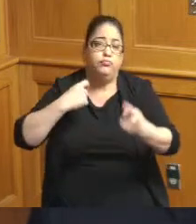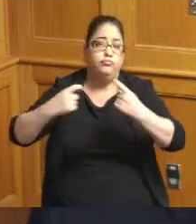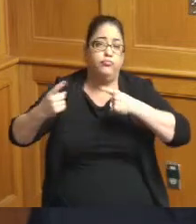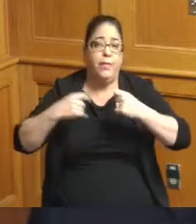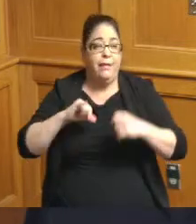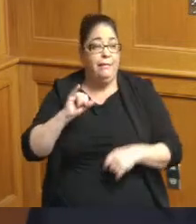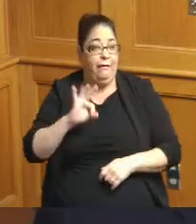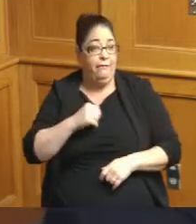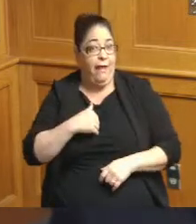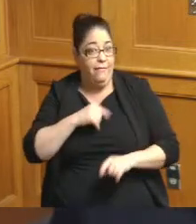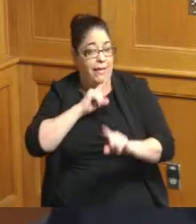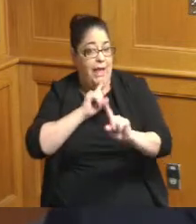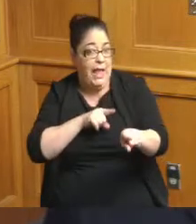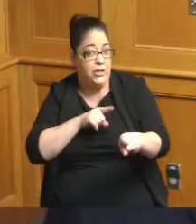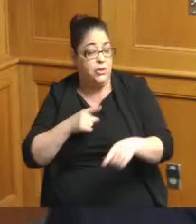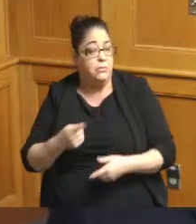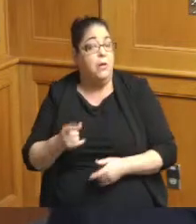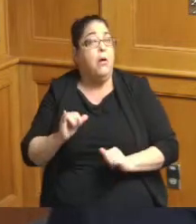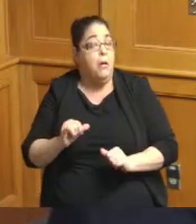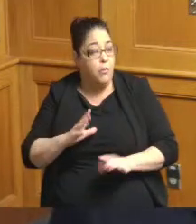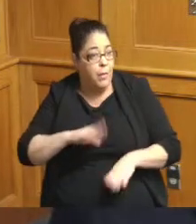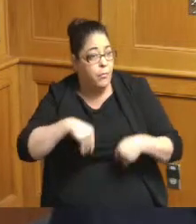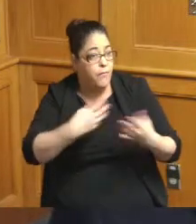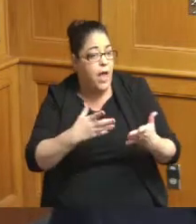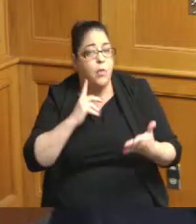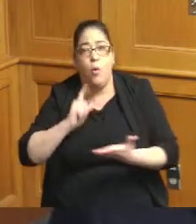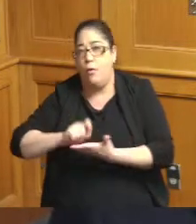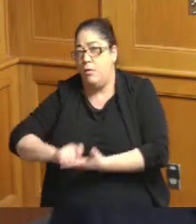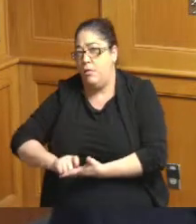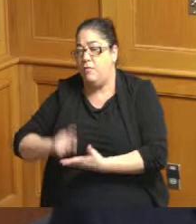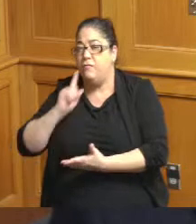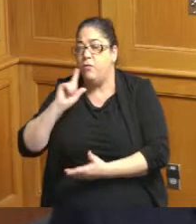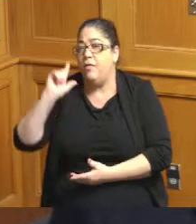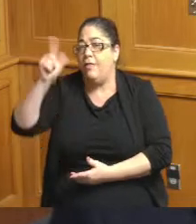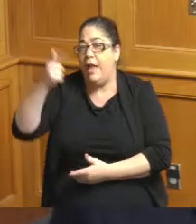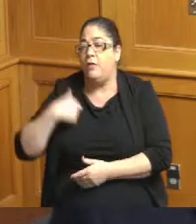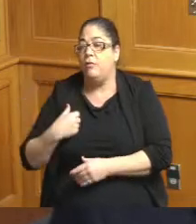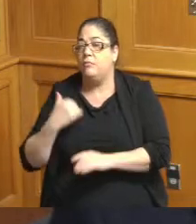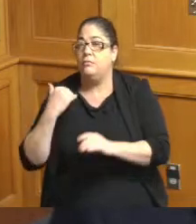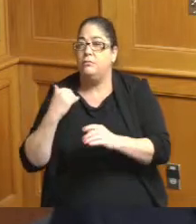have answers happy to provide answers today or certainly compile the list and Assistant